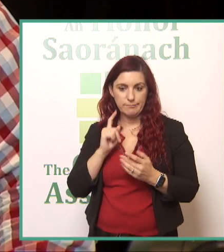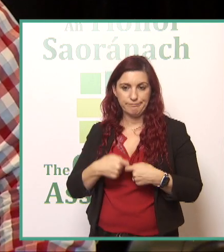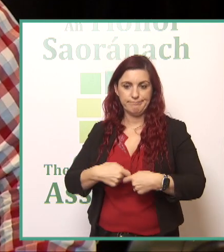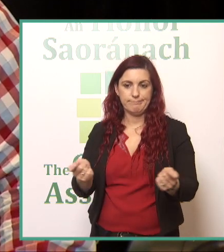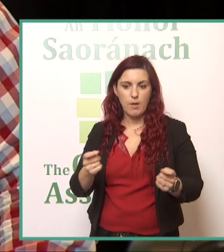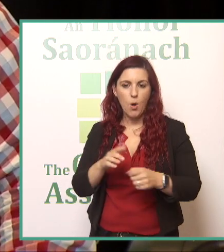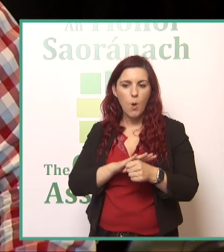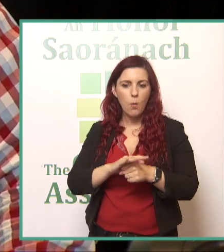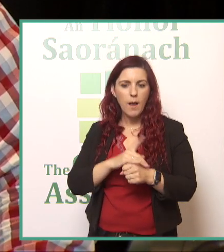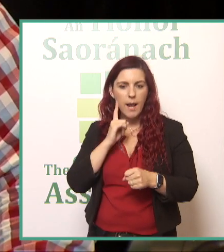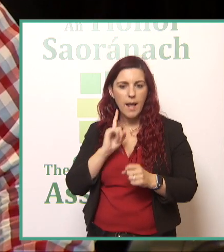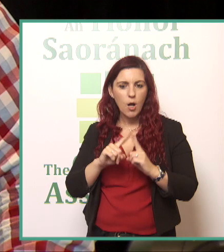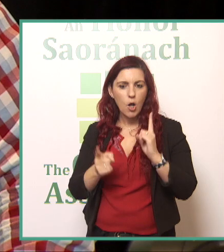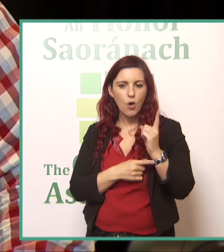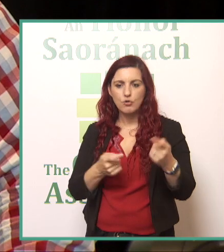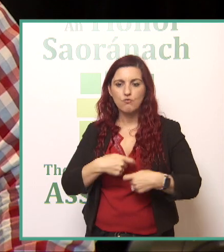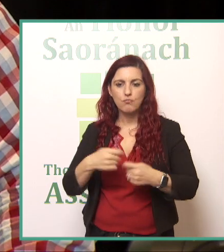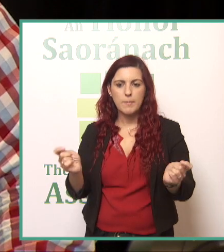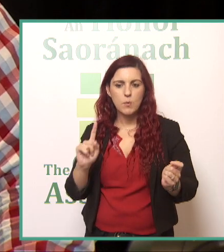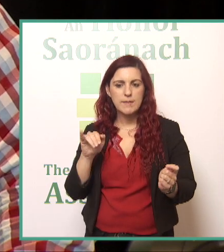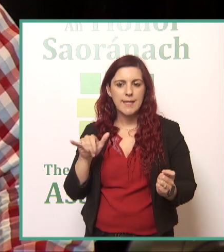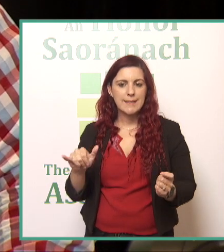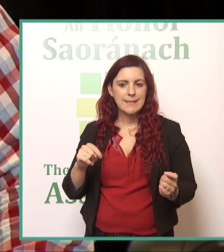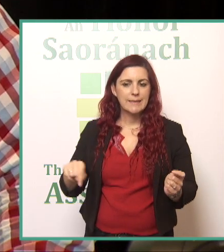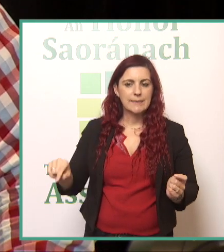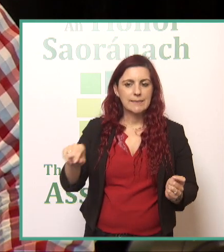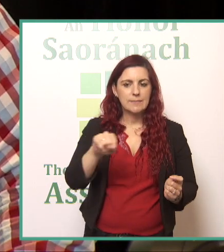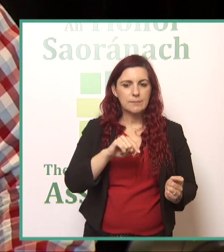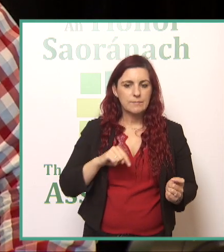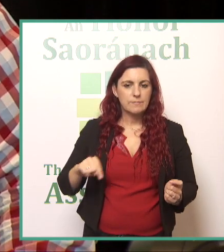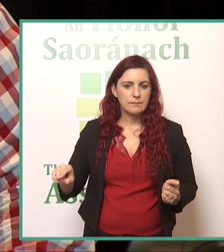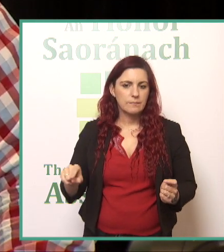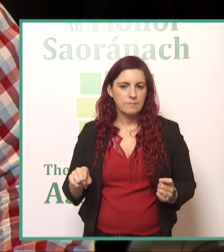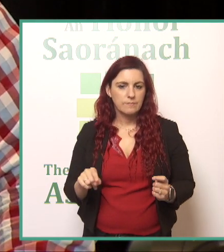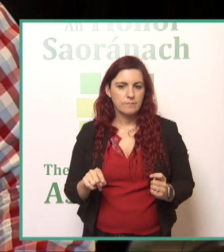distributed their Tendencies to to his his tenants about 60 of them